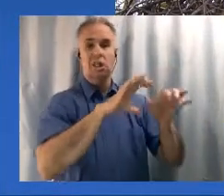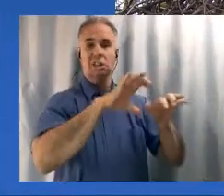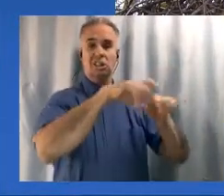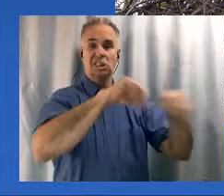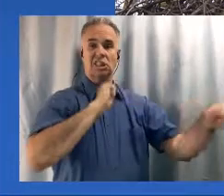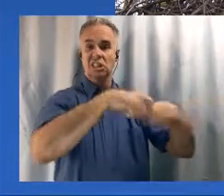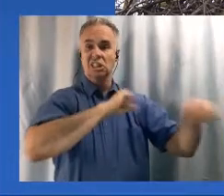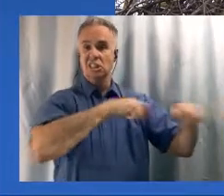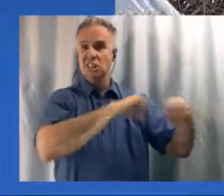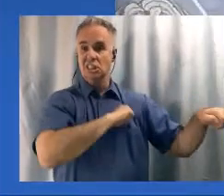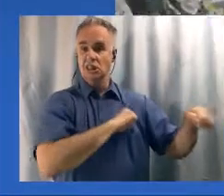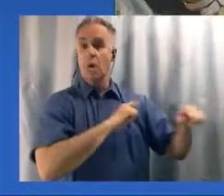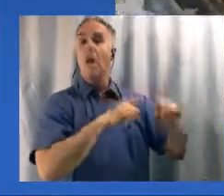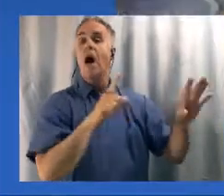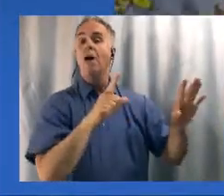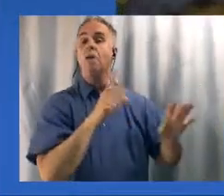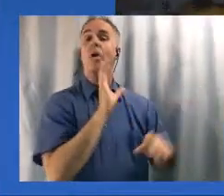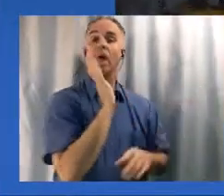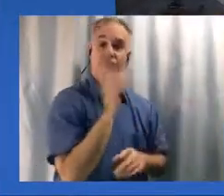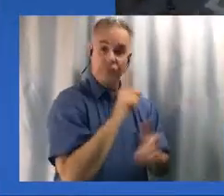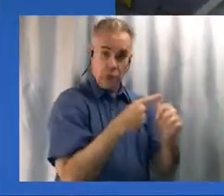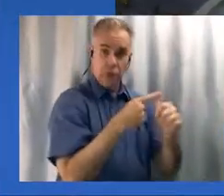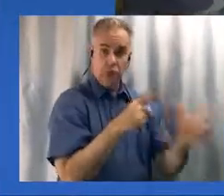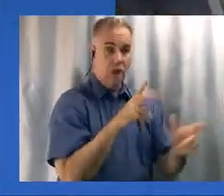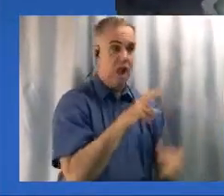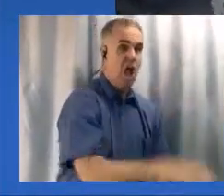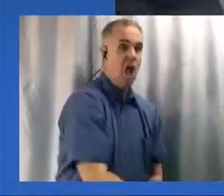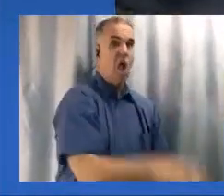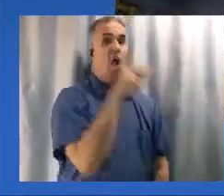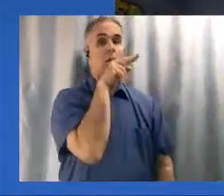it shreds it with its beak.